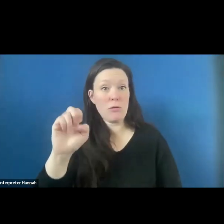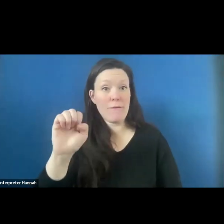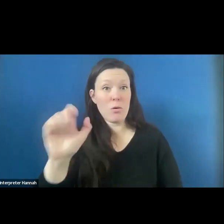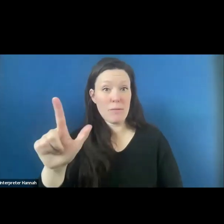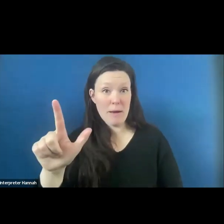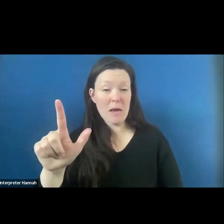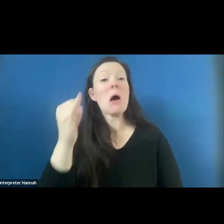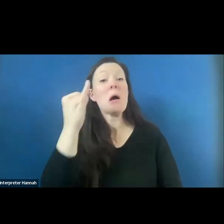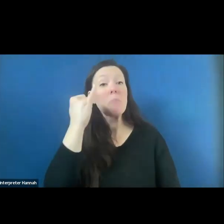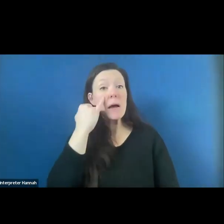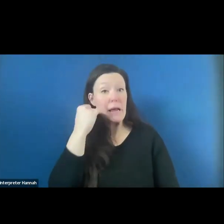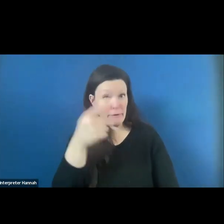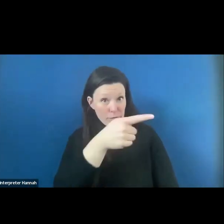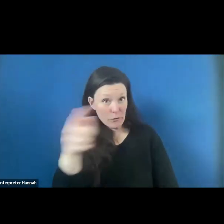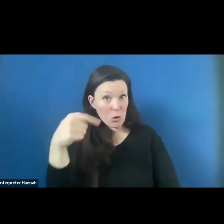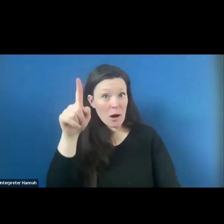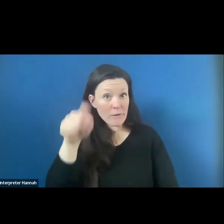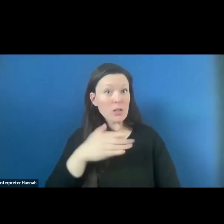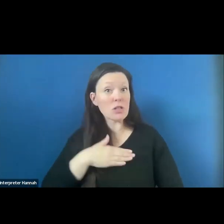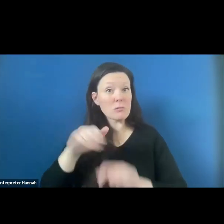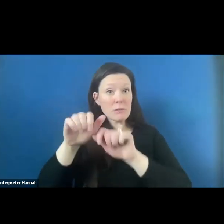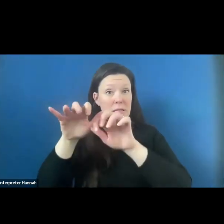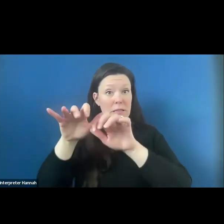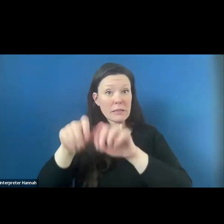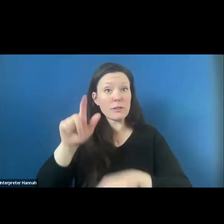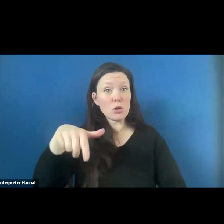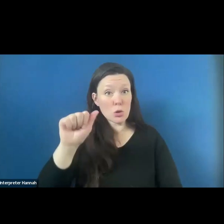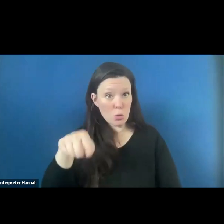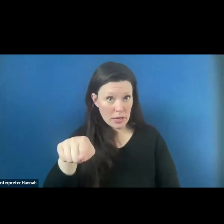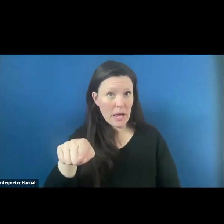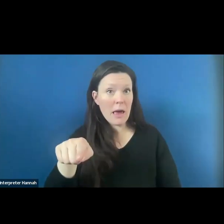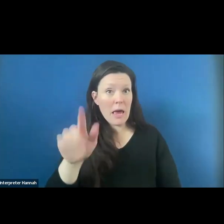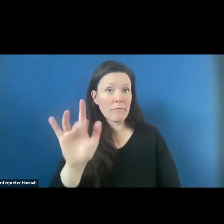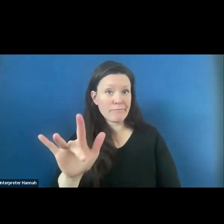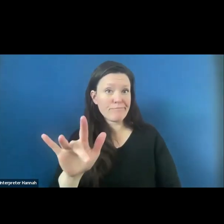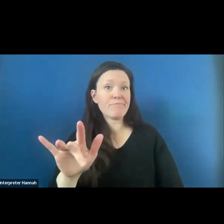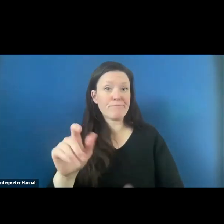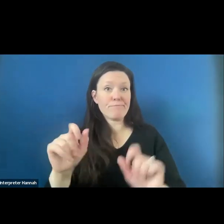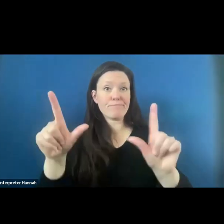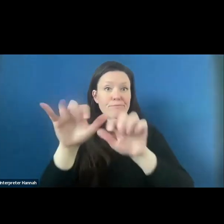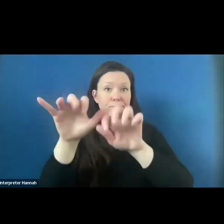drop your questions in the Q&A box or in the chat. I'm going to pose my first question to Nita,